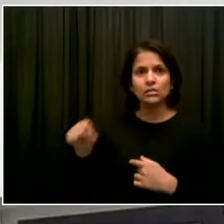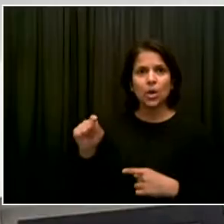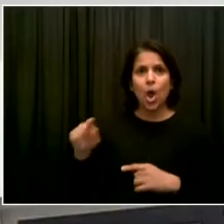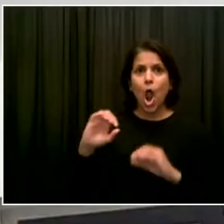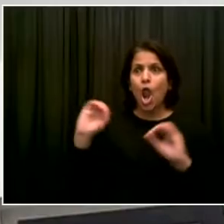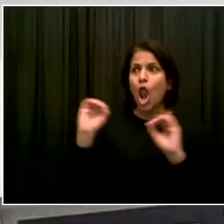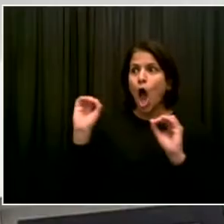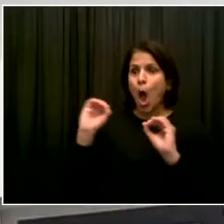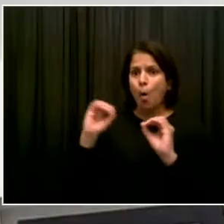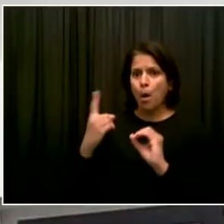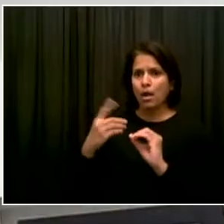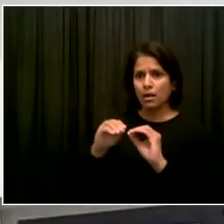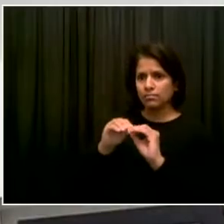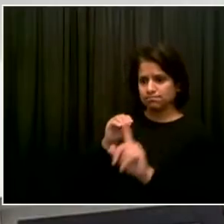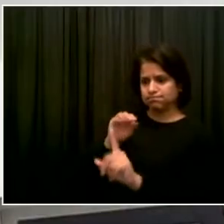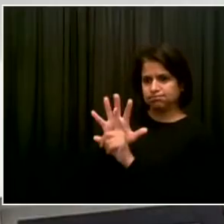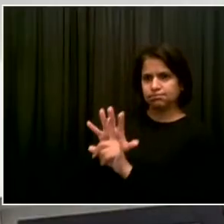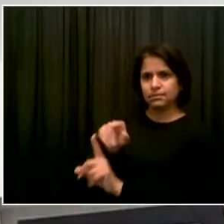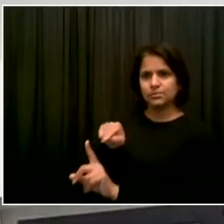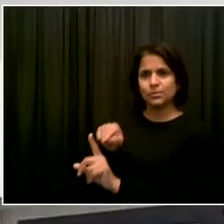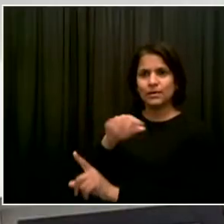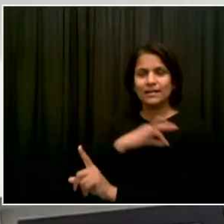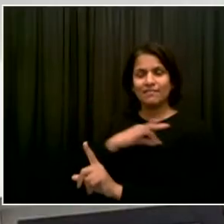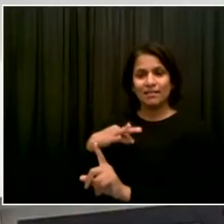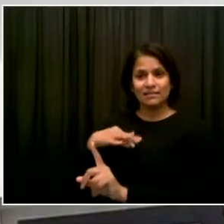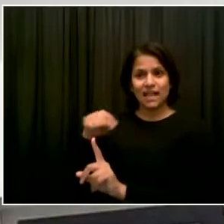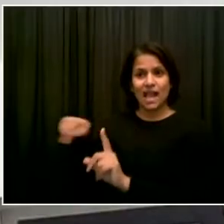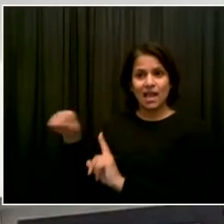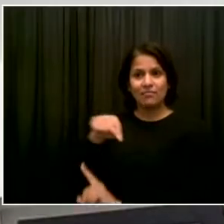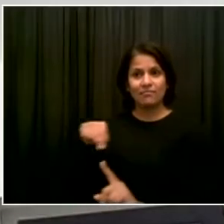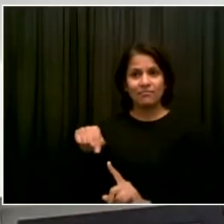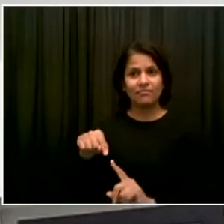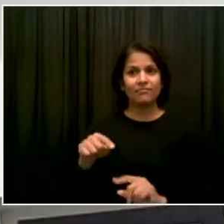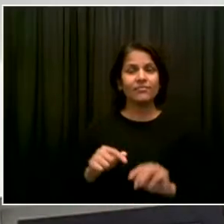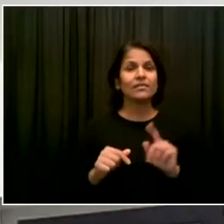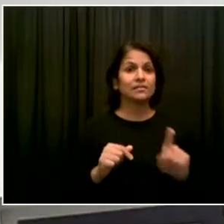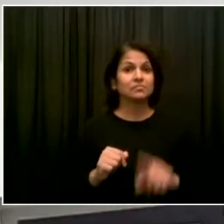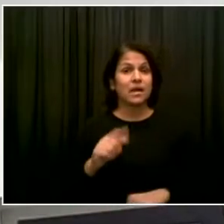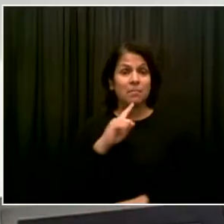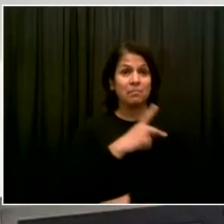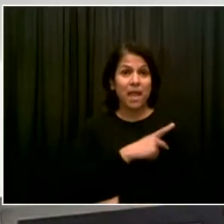STAFF DUE TO OMICRON. AT THE MOMENT WE